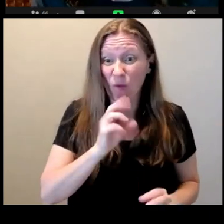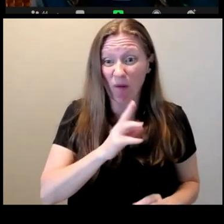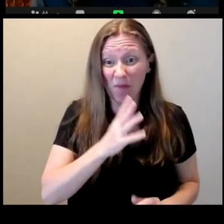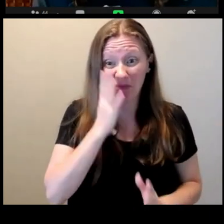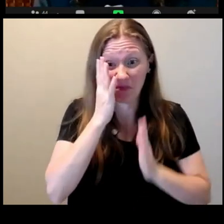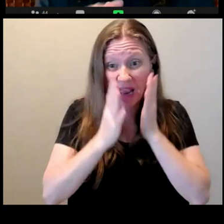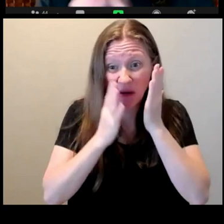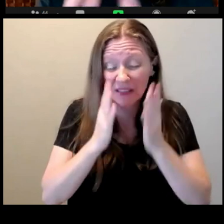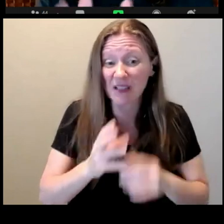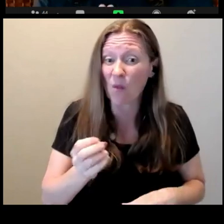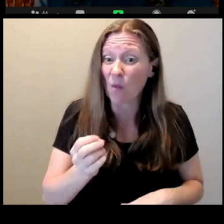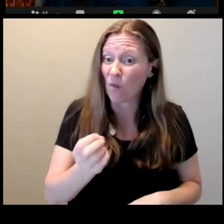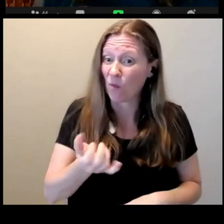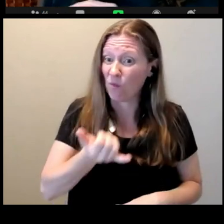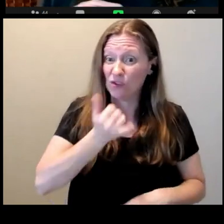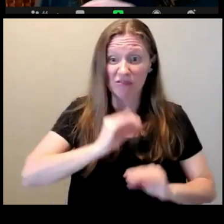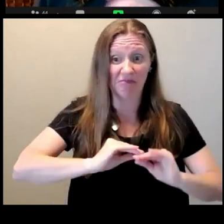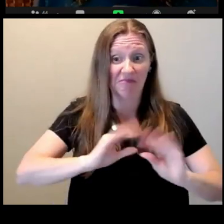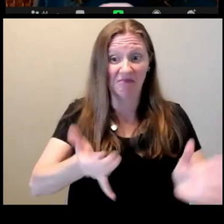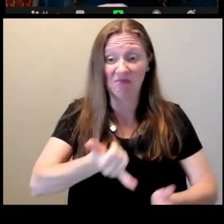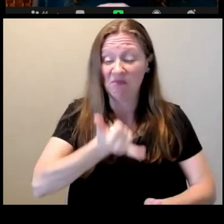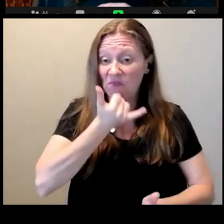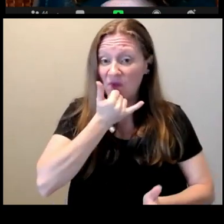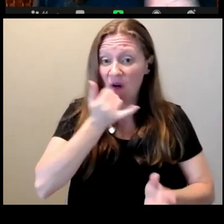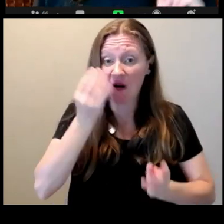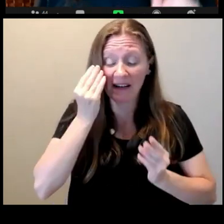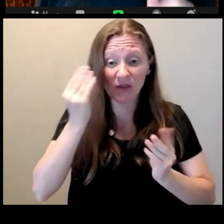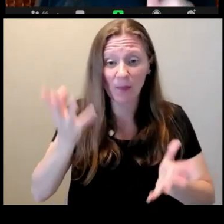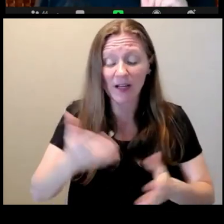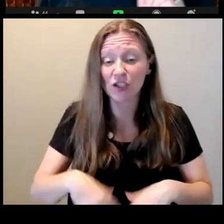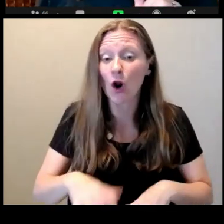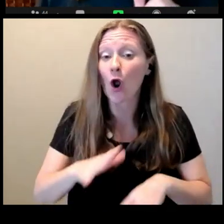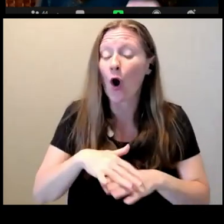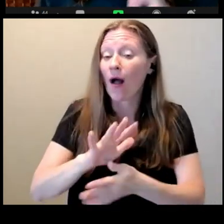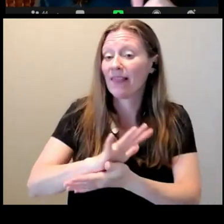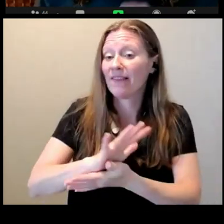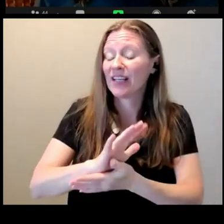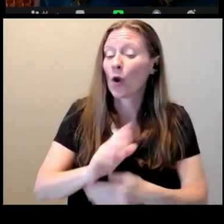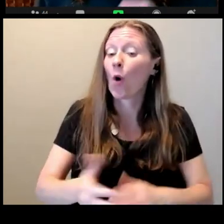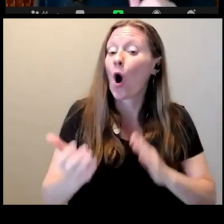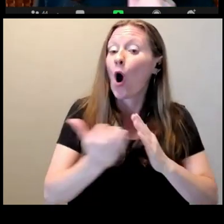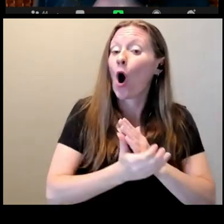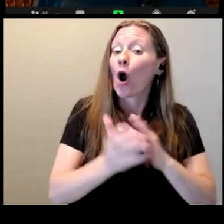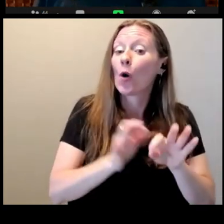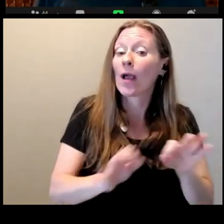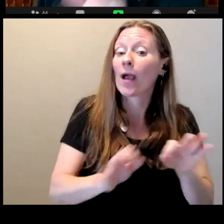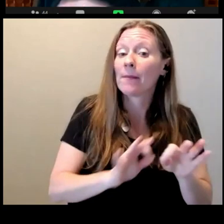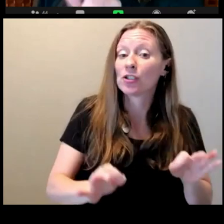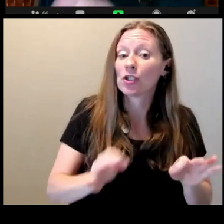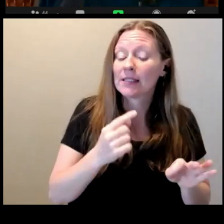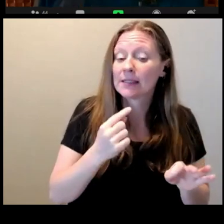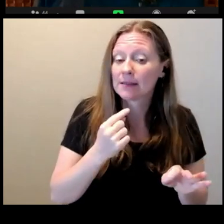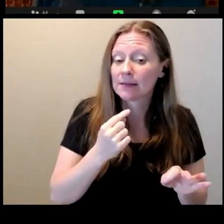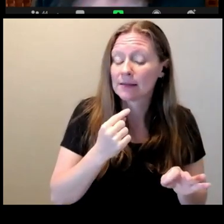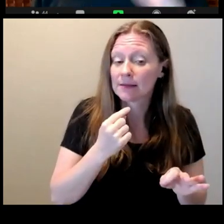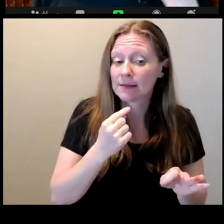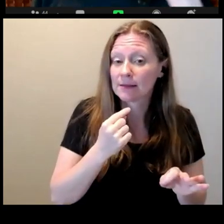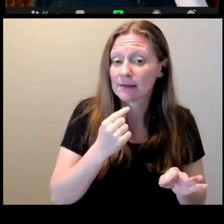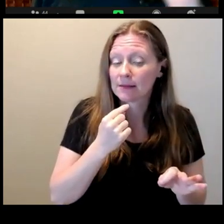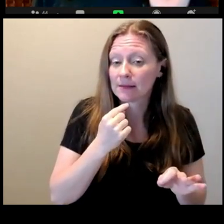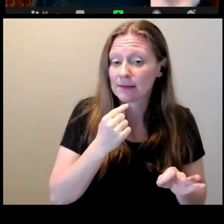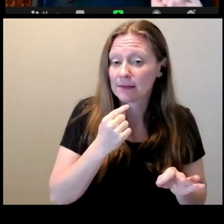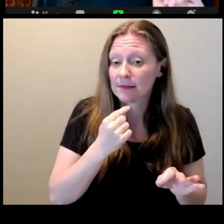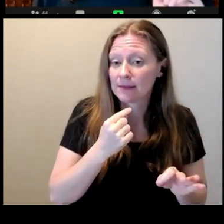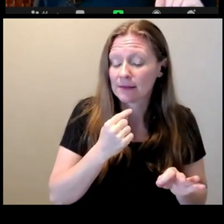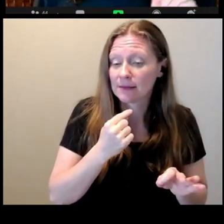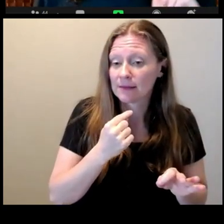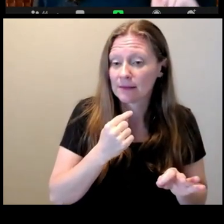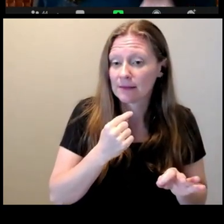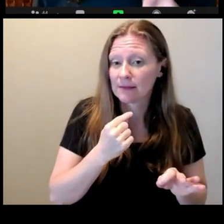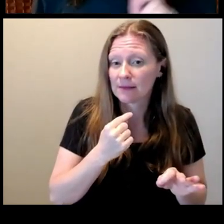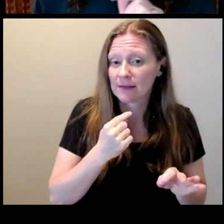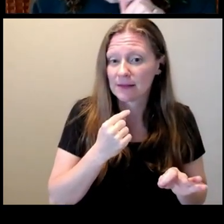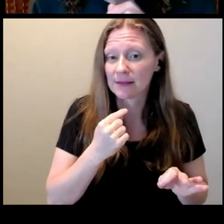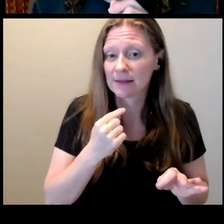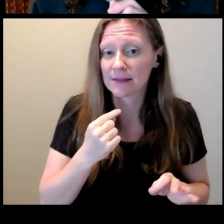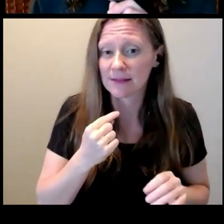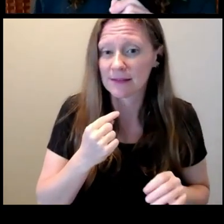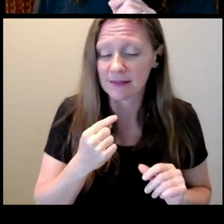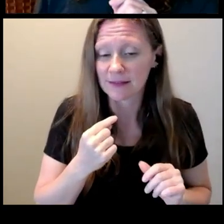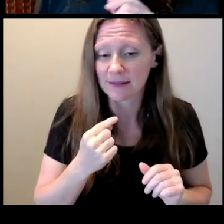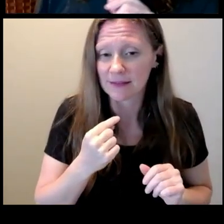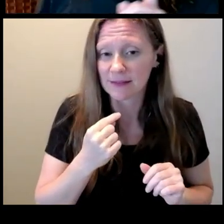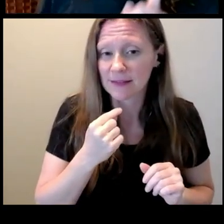In a video, the autocraptions said to broil on high for 45 minutes and preheat the oven.